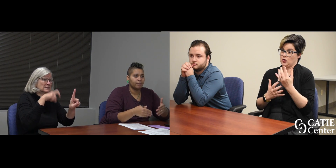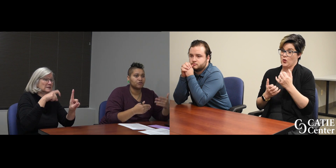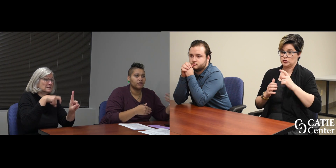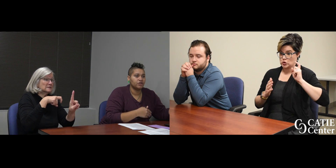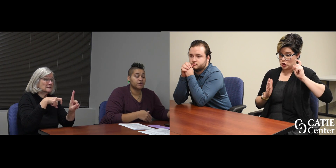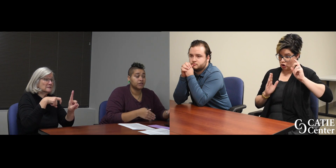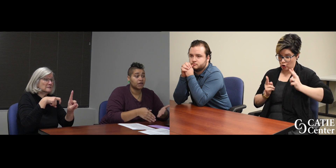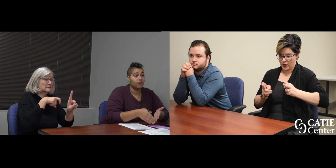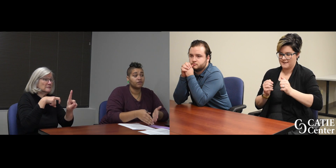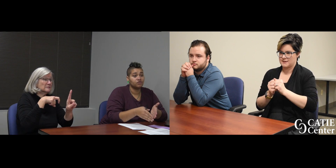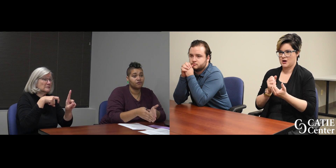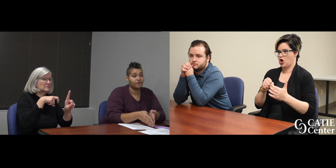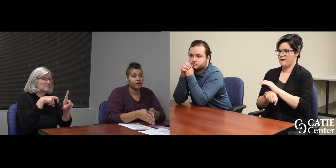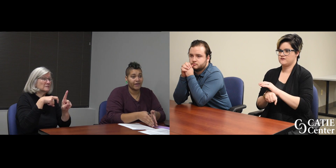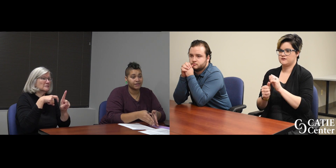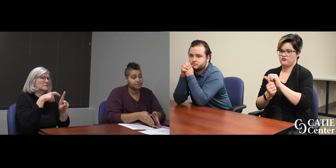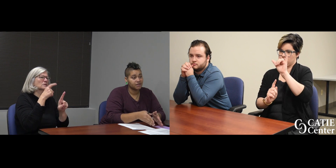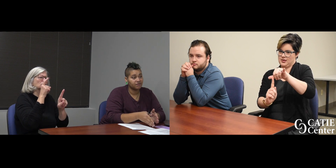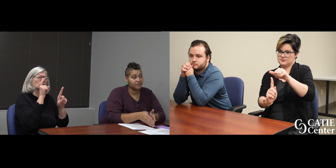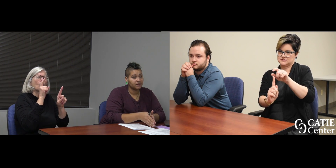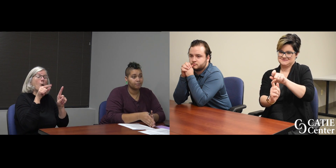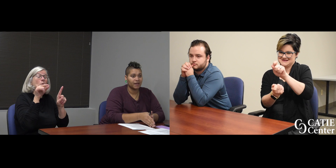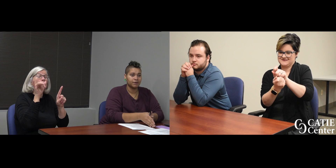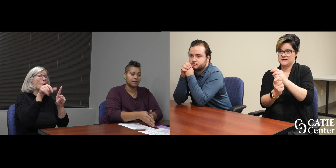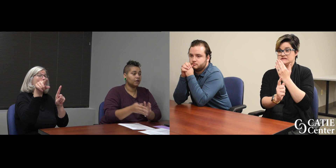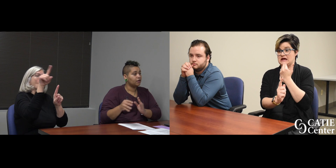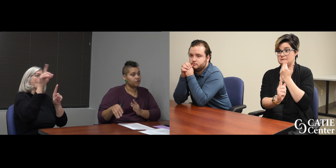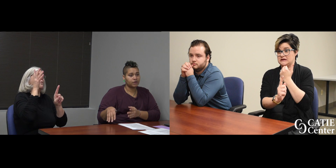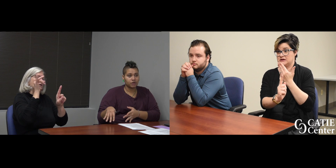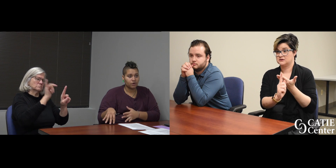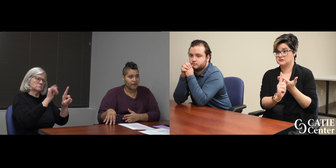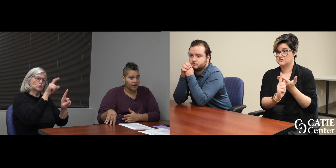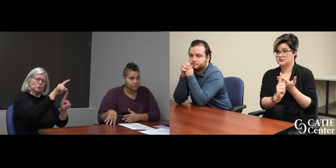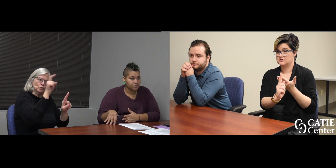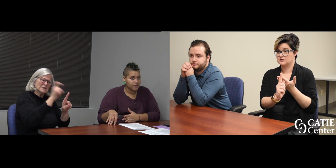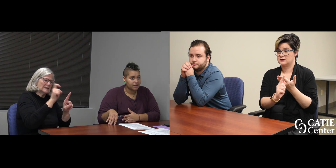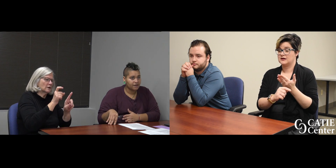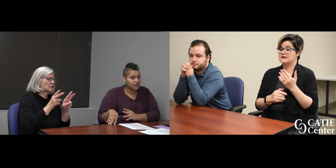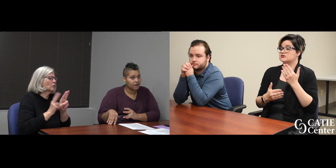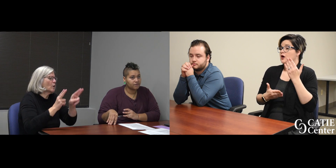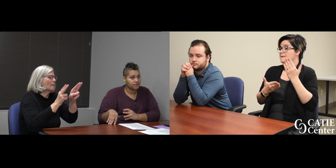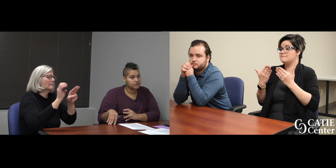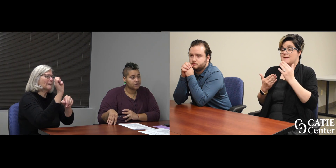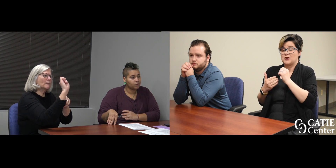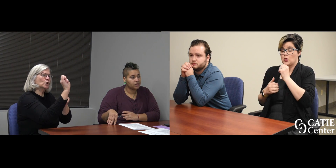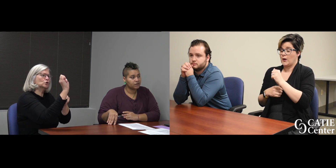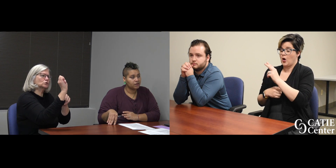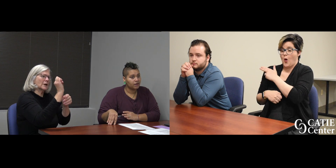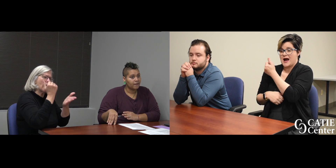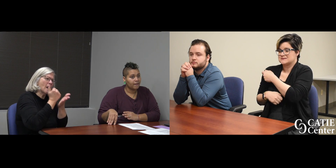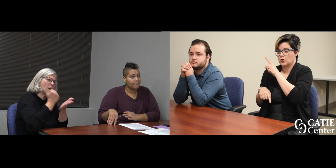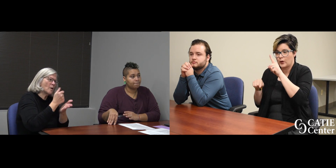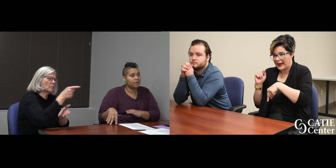and make sure that you could get coverage for that specific thing. Maybe you couldn't go to the hospitals yet and have that covered in the same way,